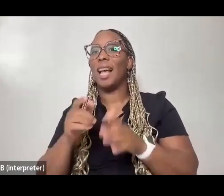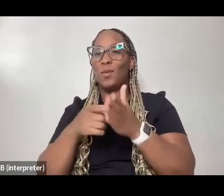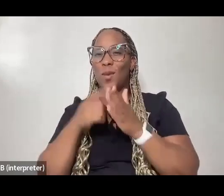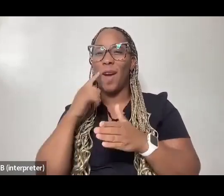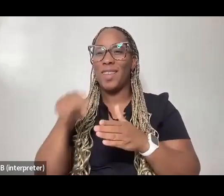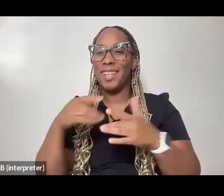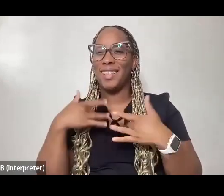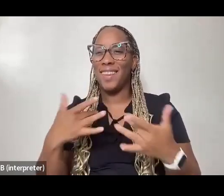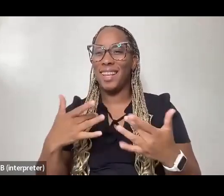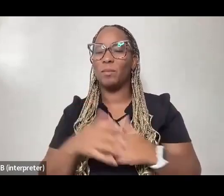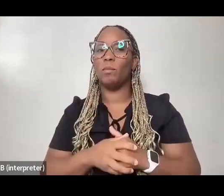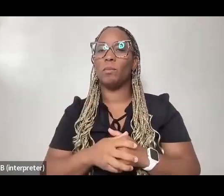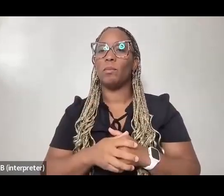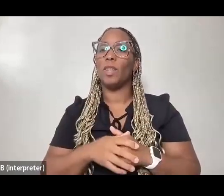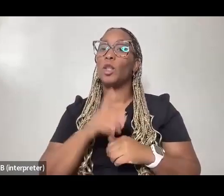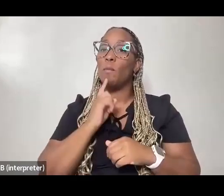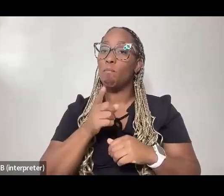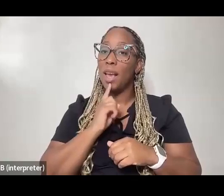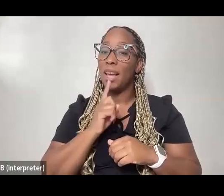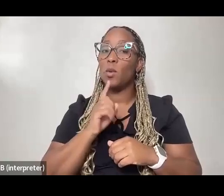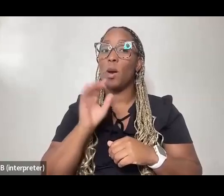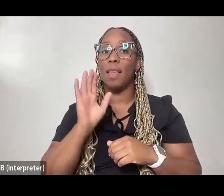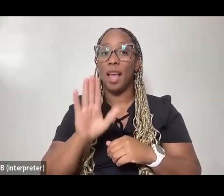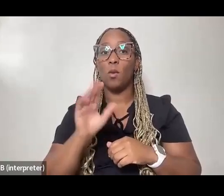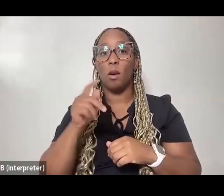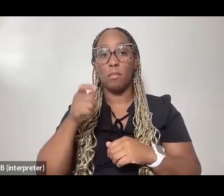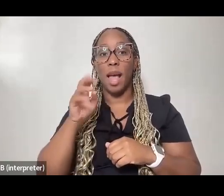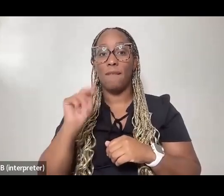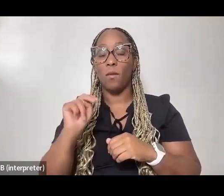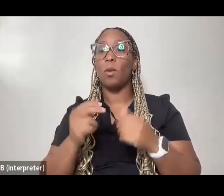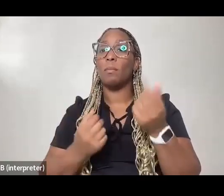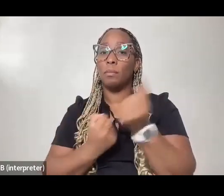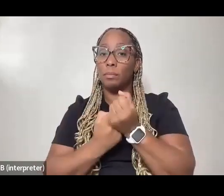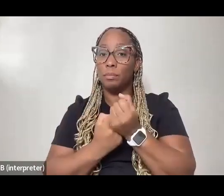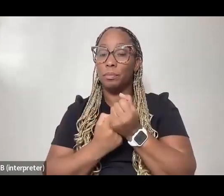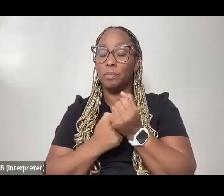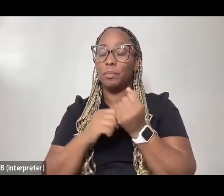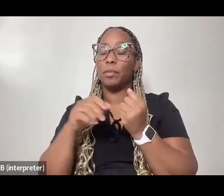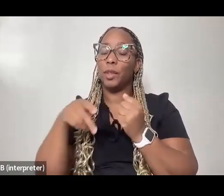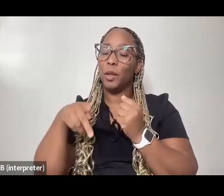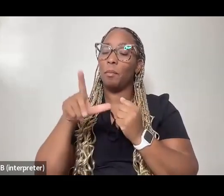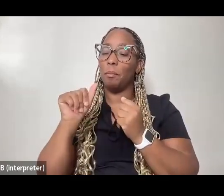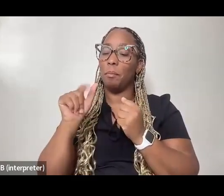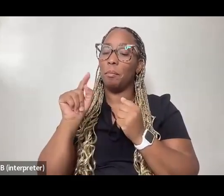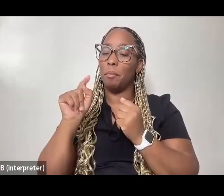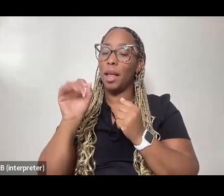this event. So ensure the platform supports your captions. What platform or client settings